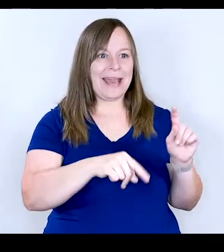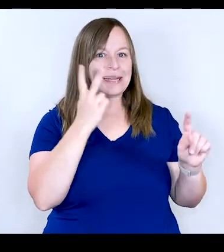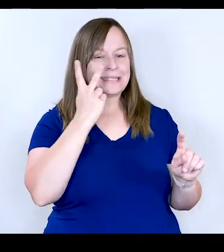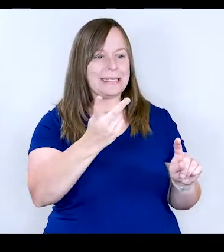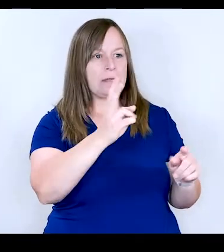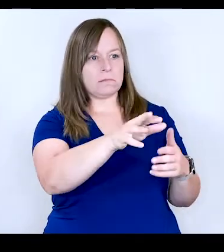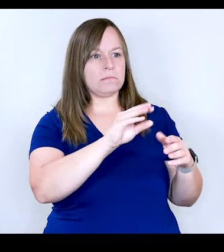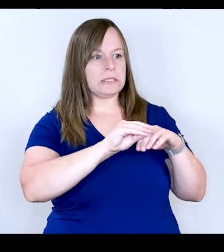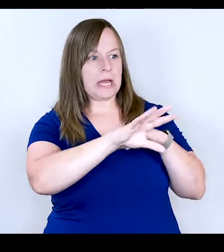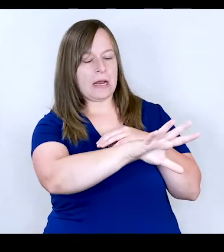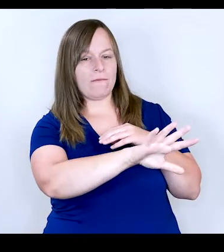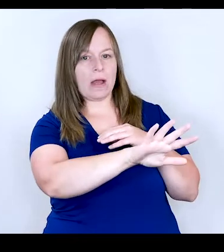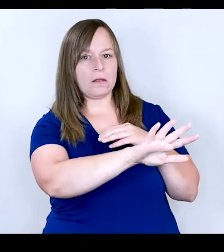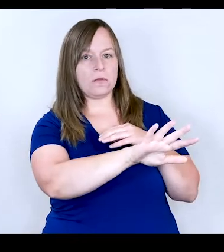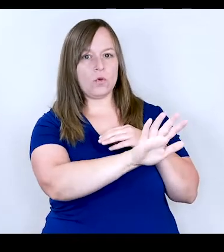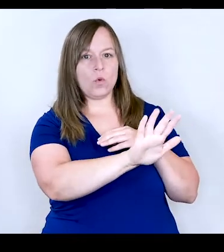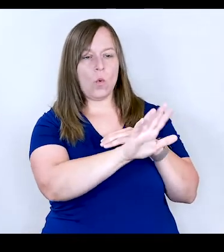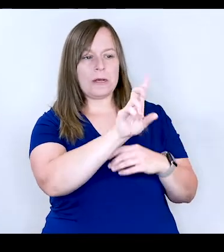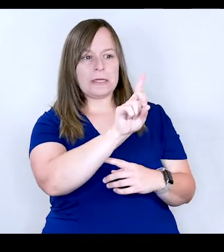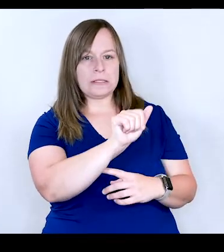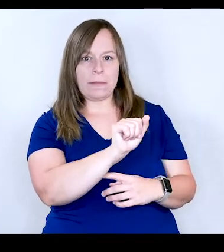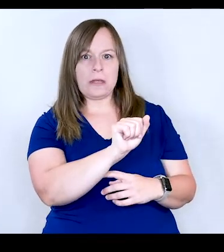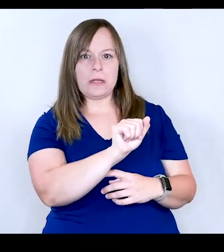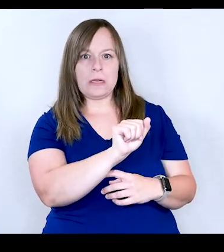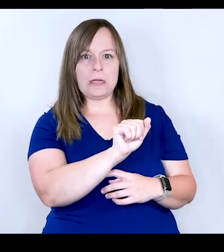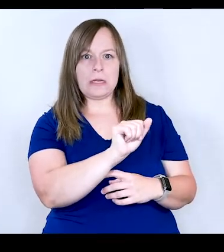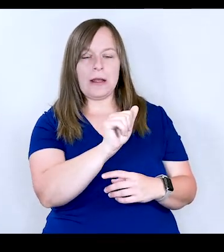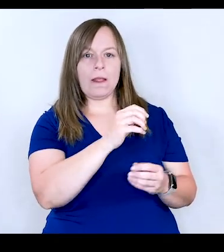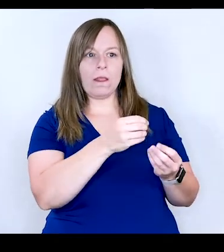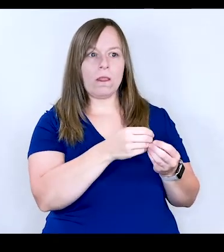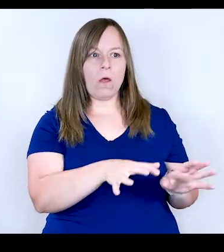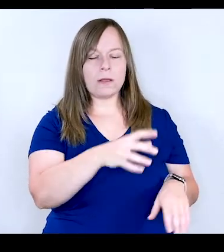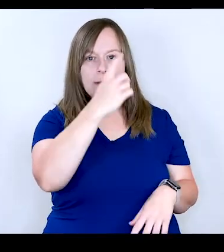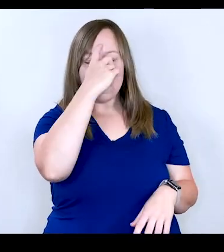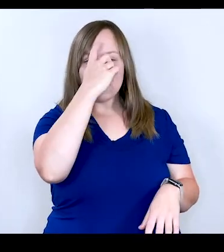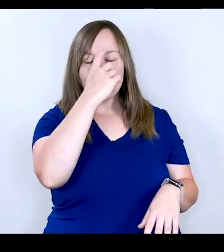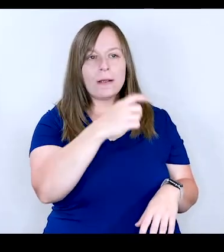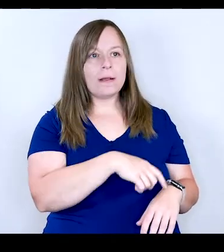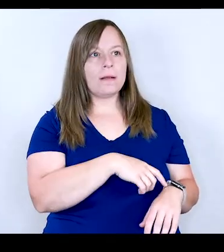of the side effects of your disability like loss of memory, loss of